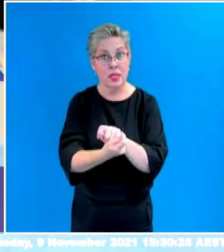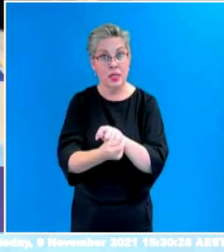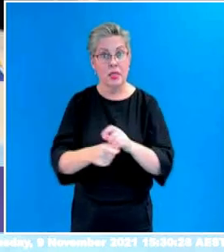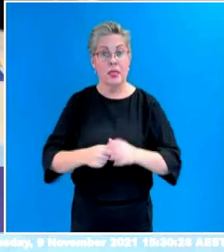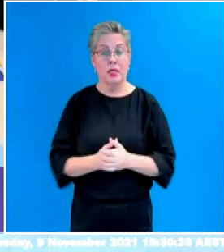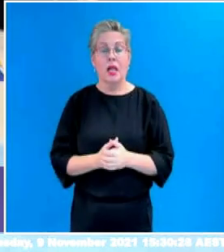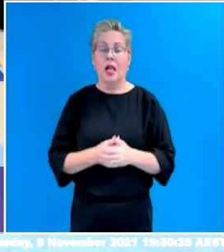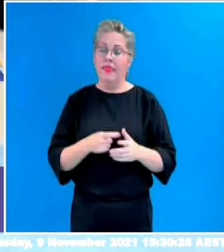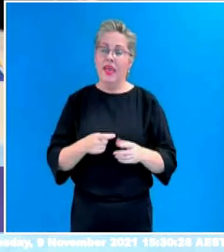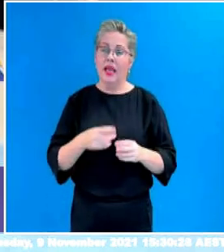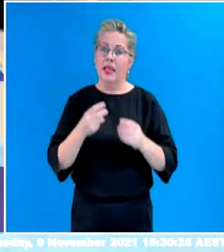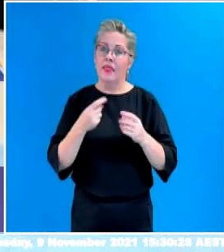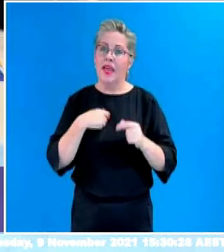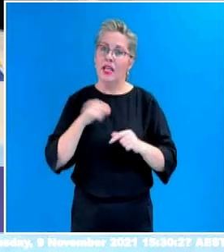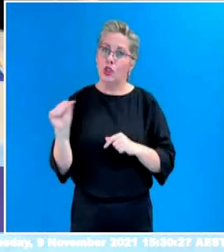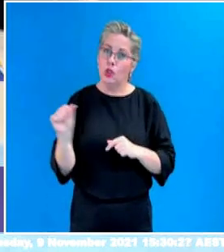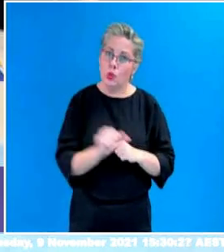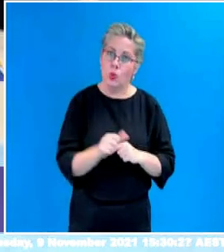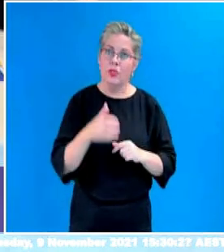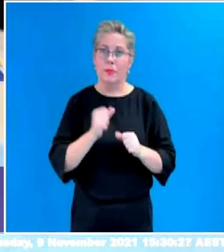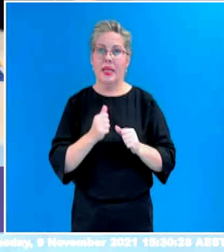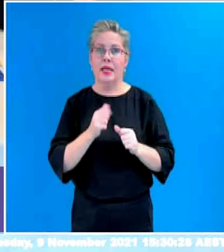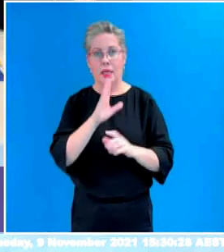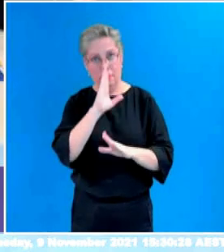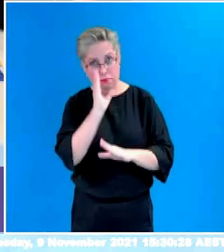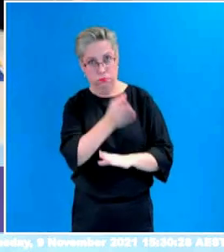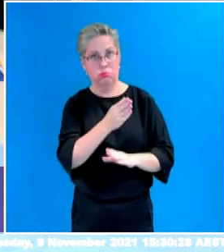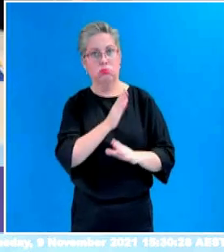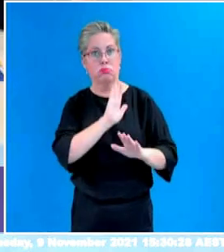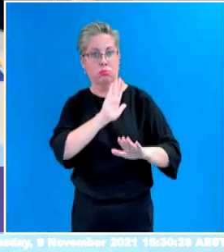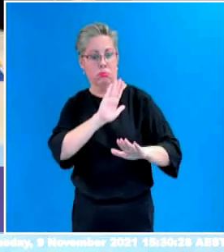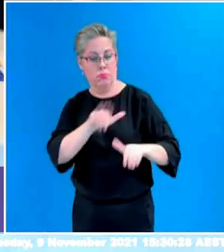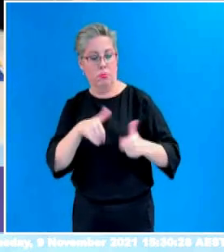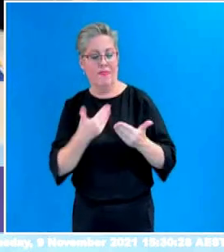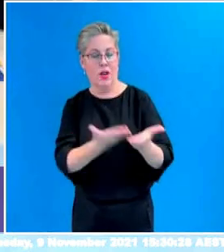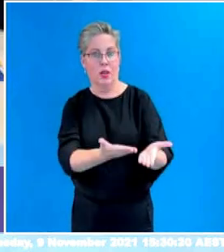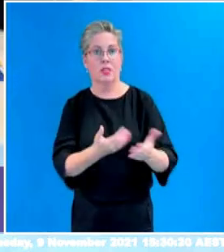Looking at the concept of reasonable accommodation, is it the Australian